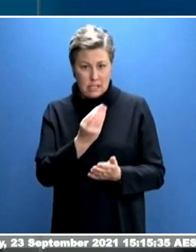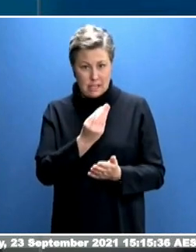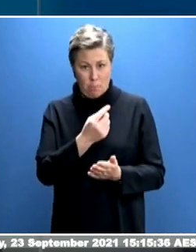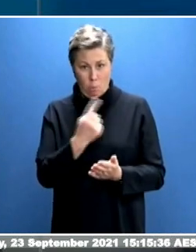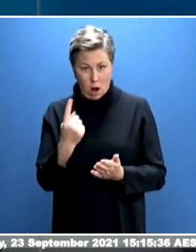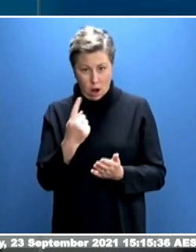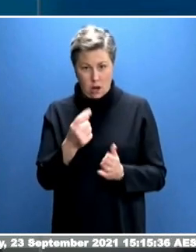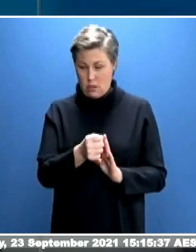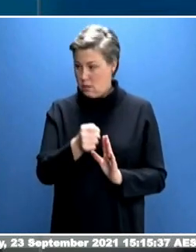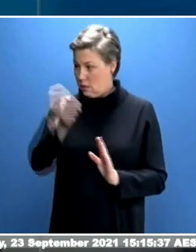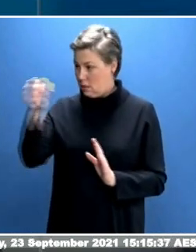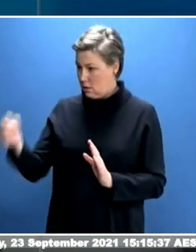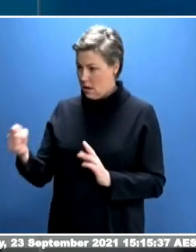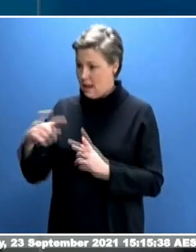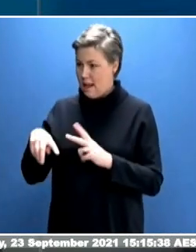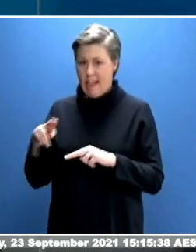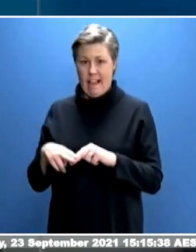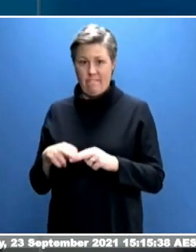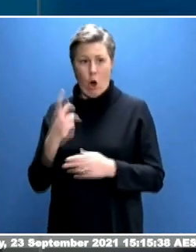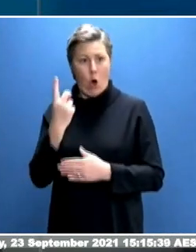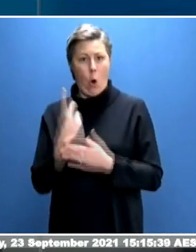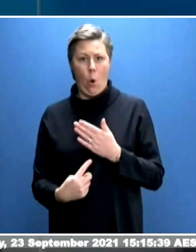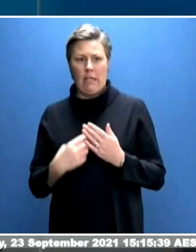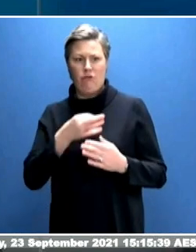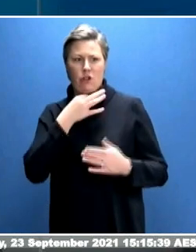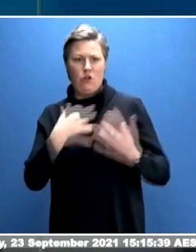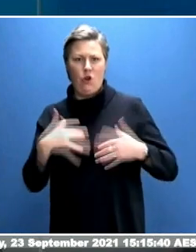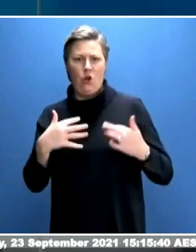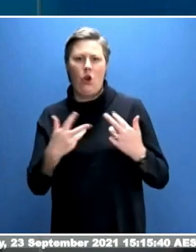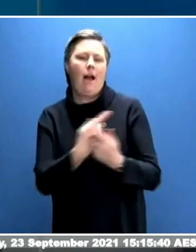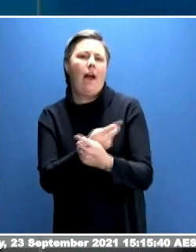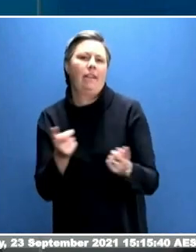if they pose a risk of harm to others. I see.